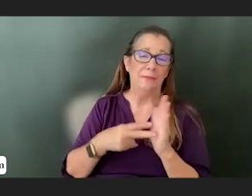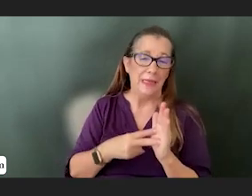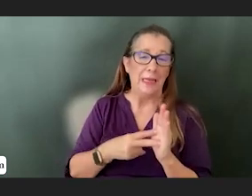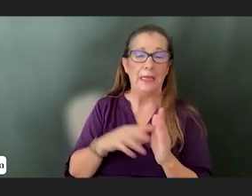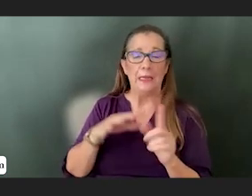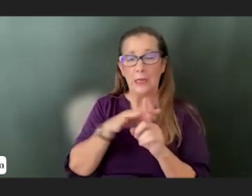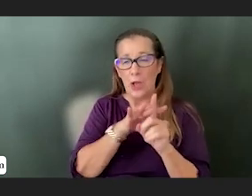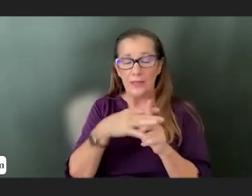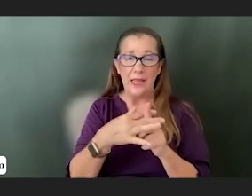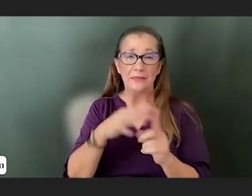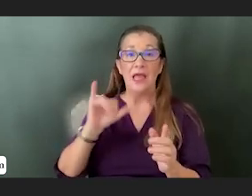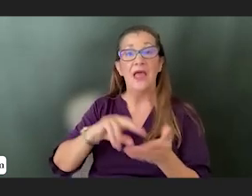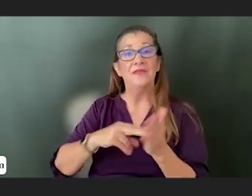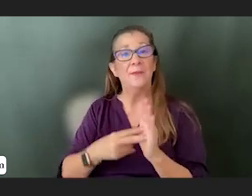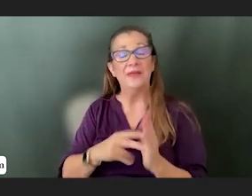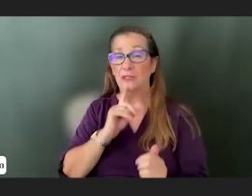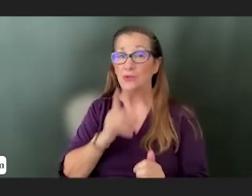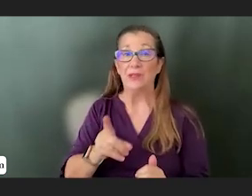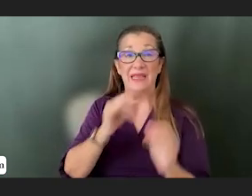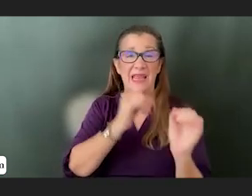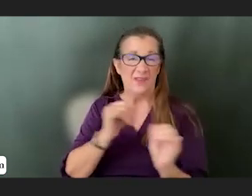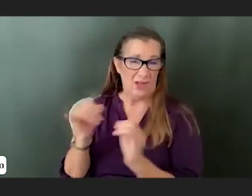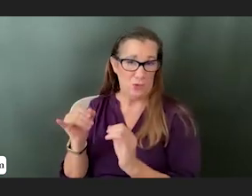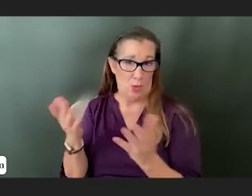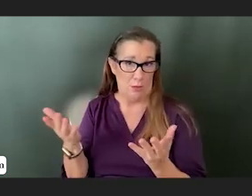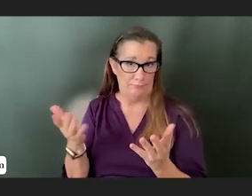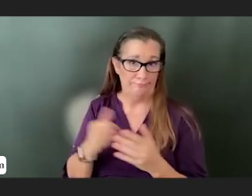But that meaning is purely individualized. Right?